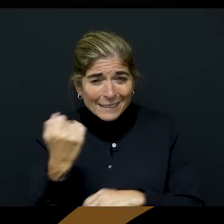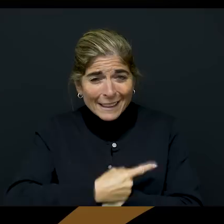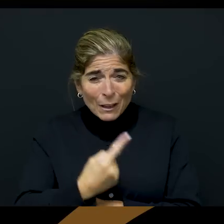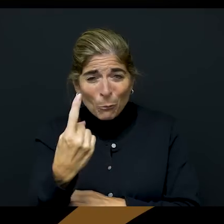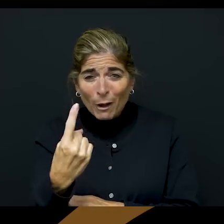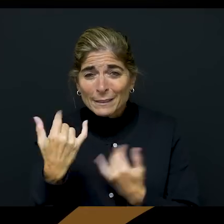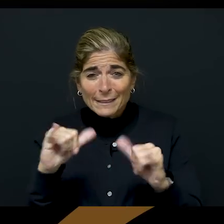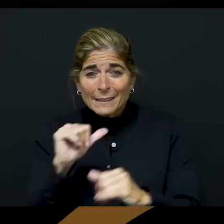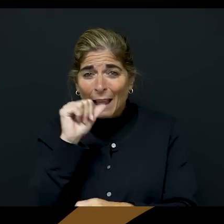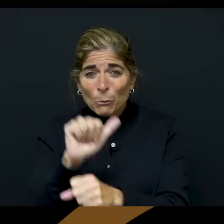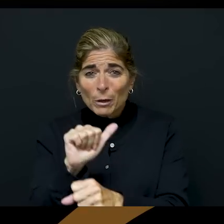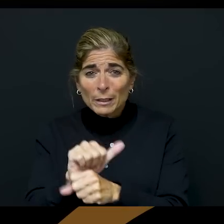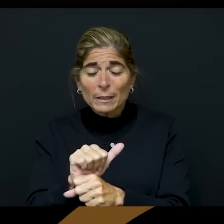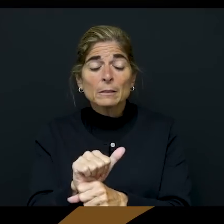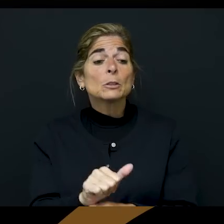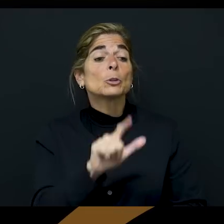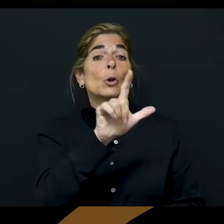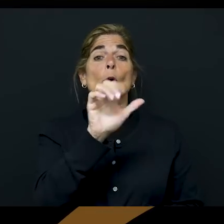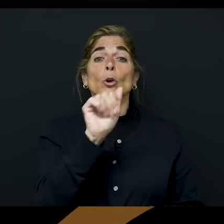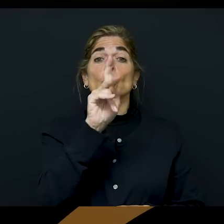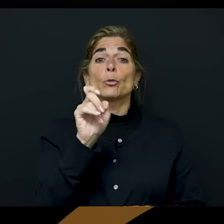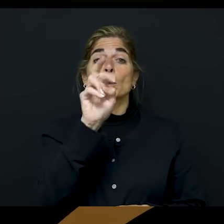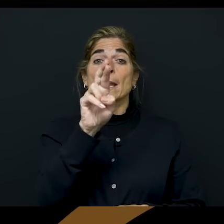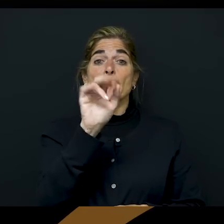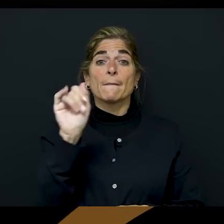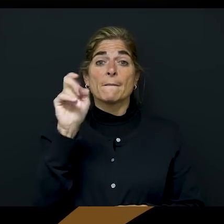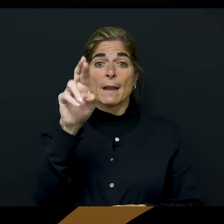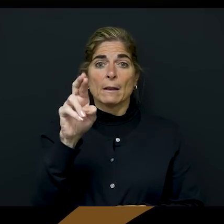It was a huge stroke of luck for me. I was at a careers fair and I, you know,